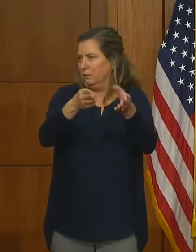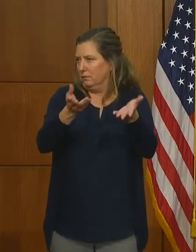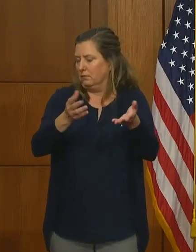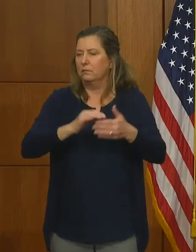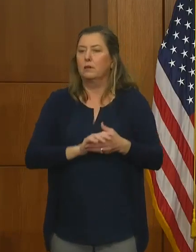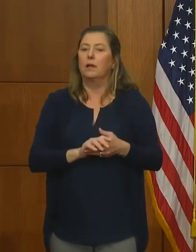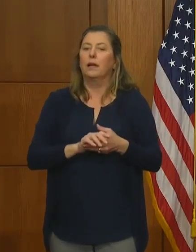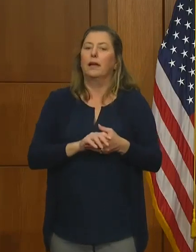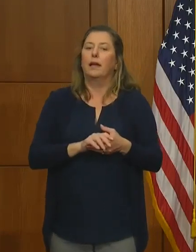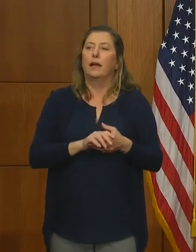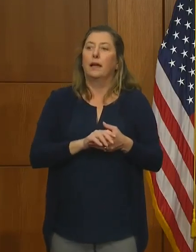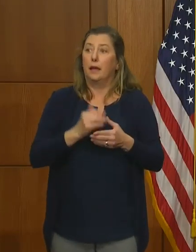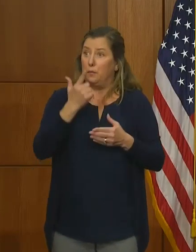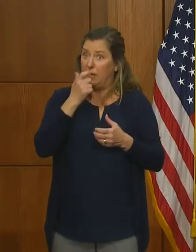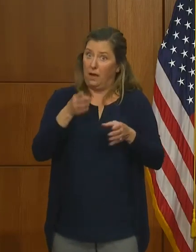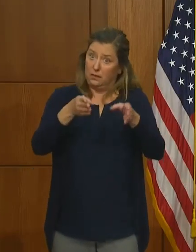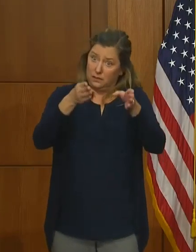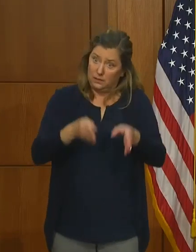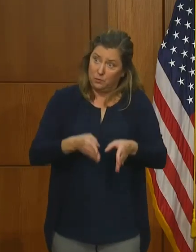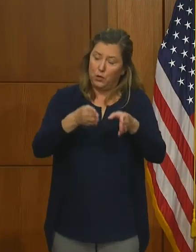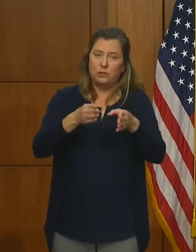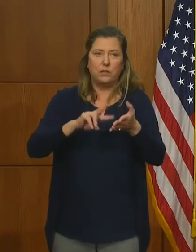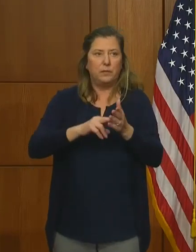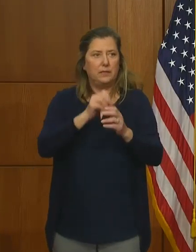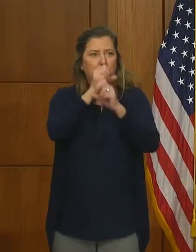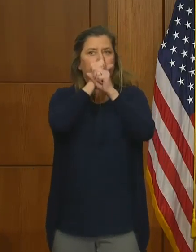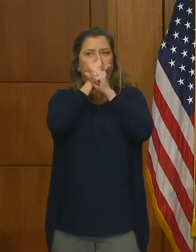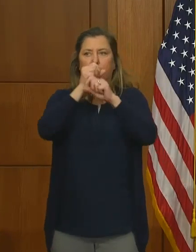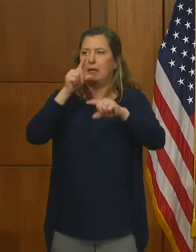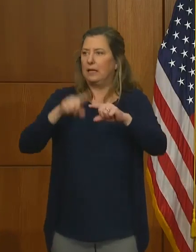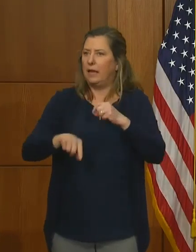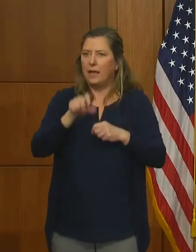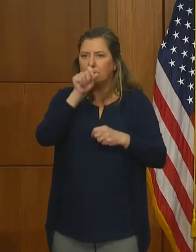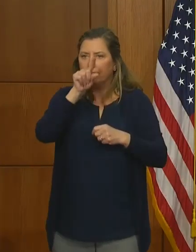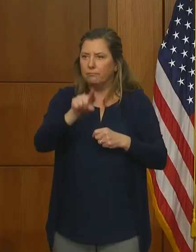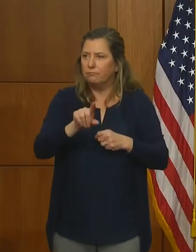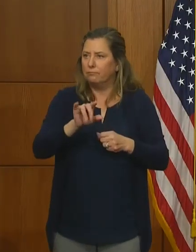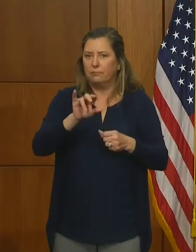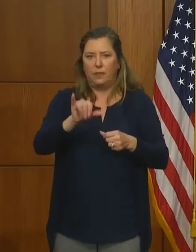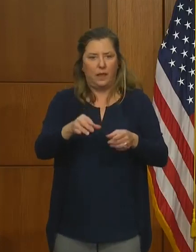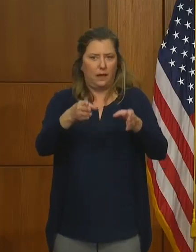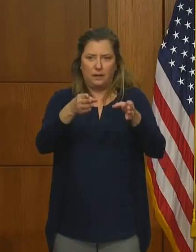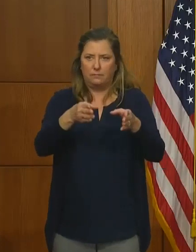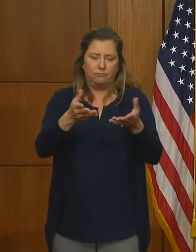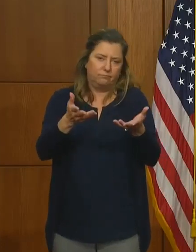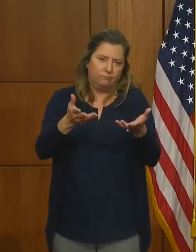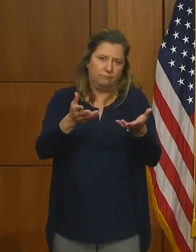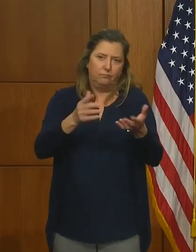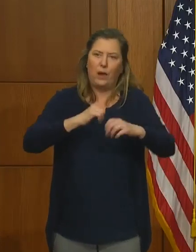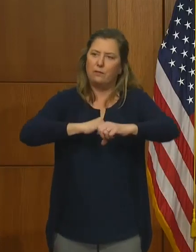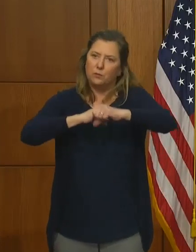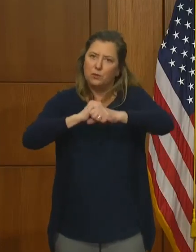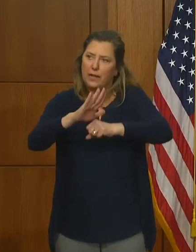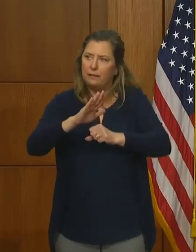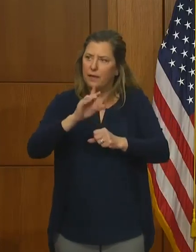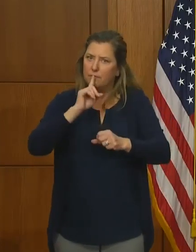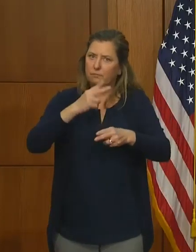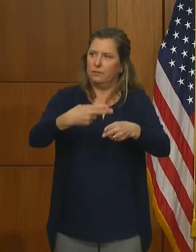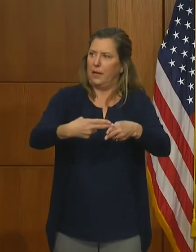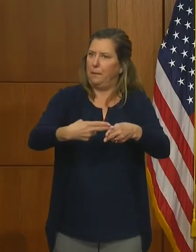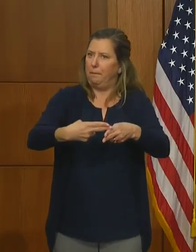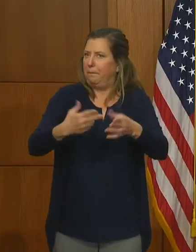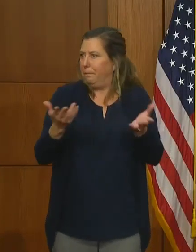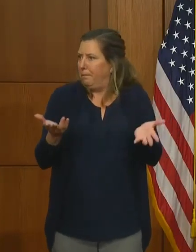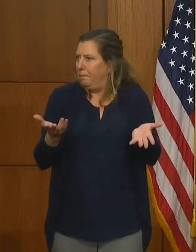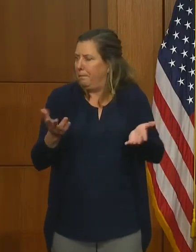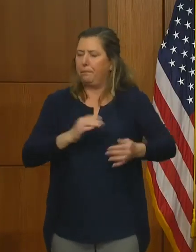PERSONS. AND THEN- REQUIRES US